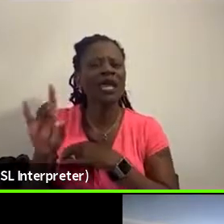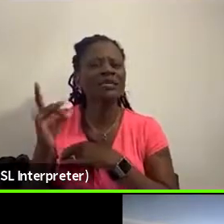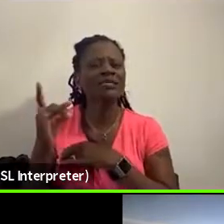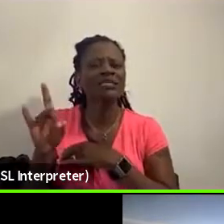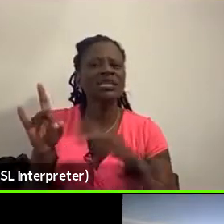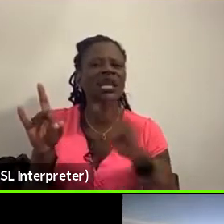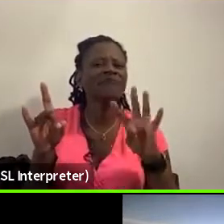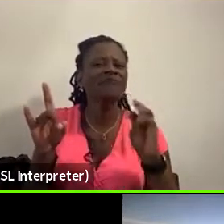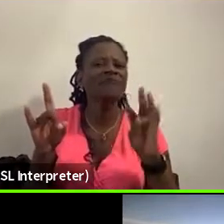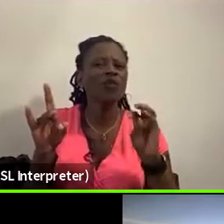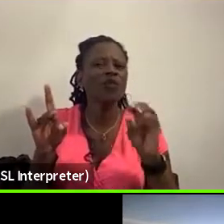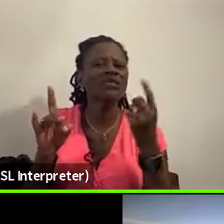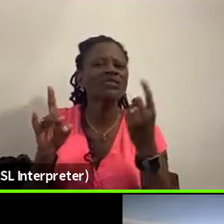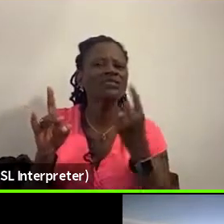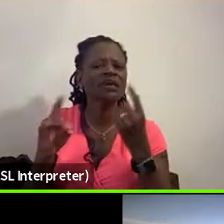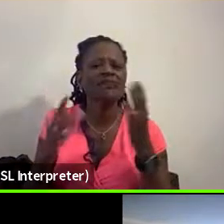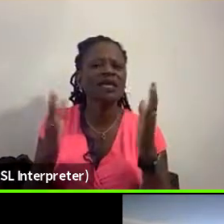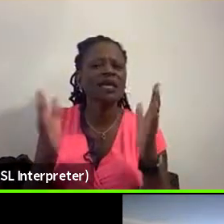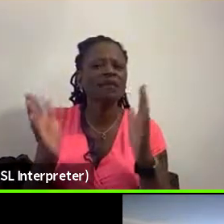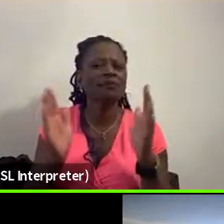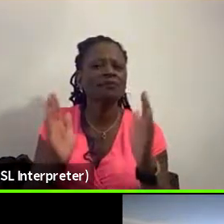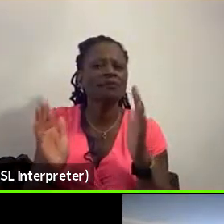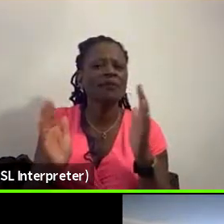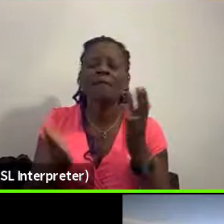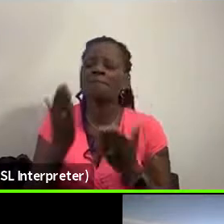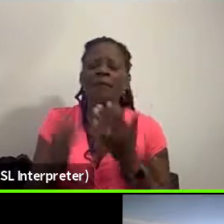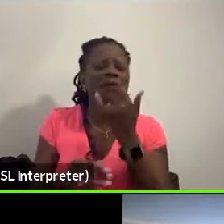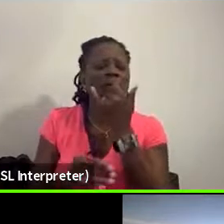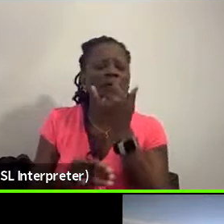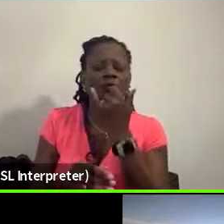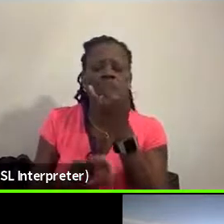And if you can give us some additional information, be very appreciated. Yeah.